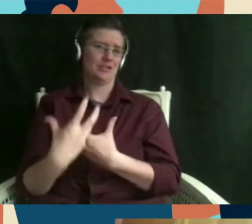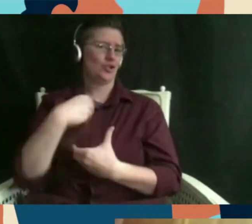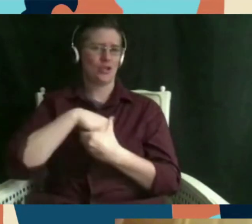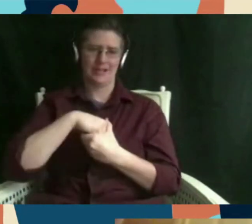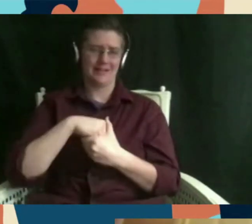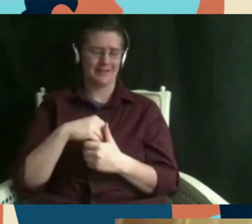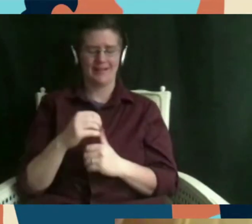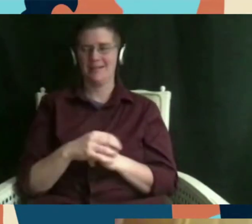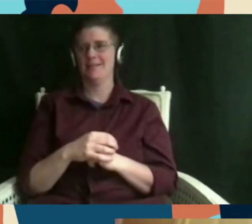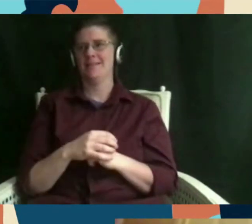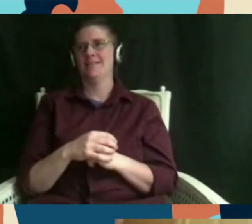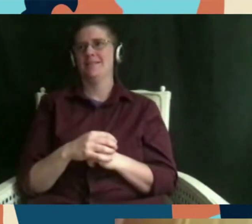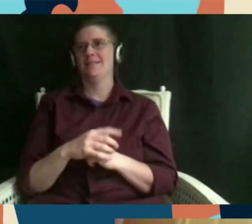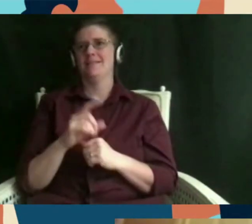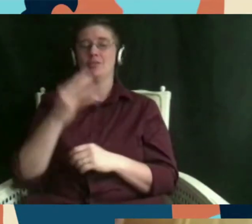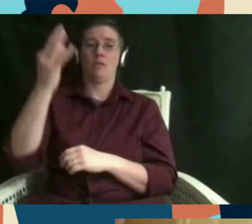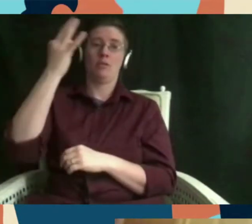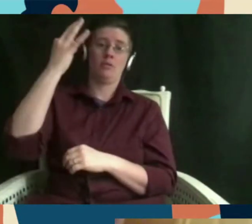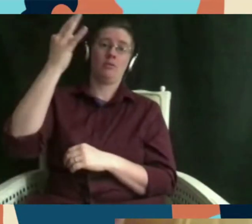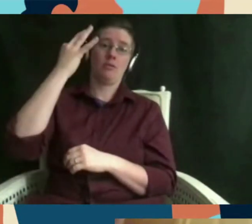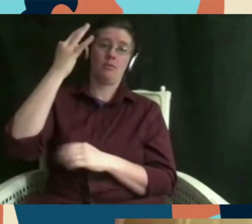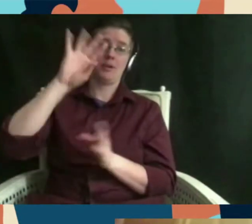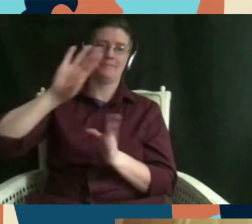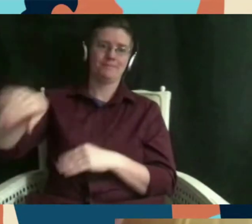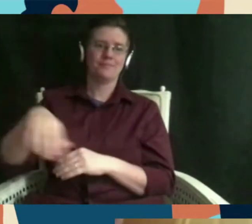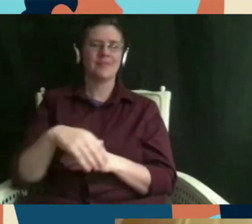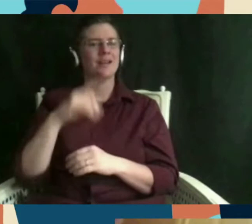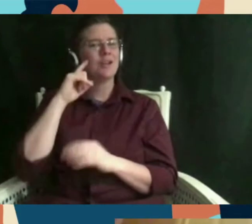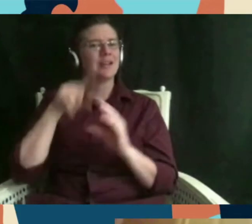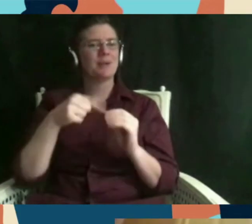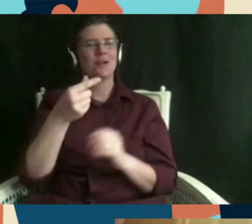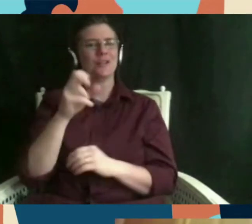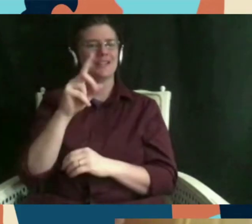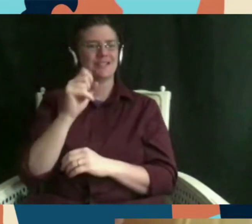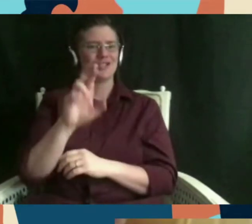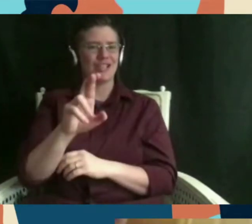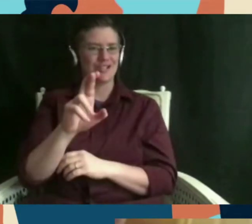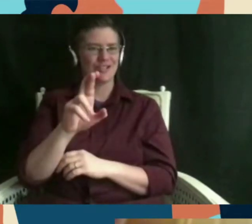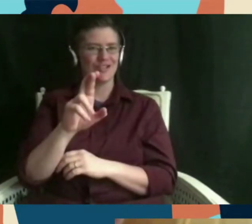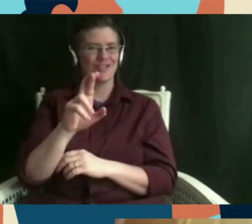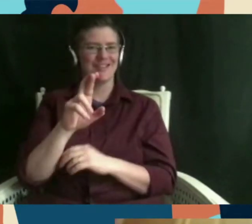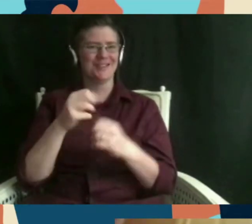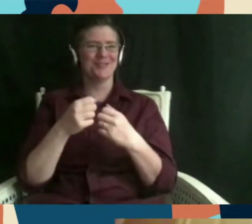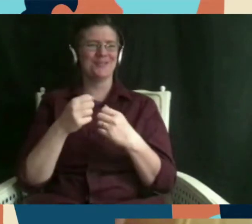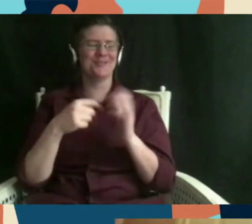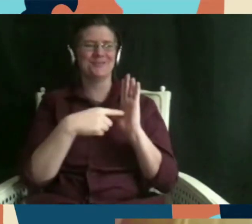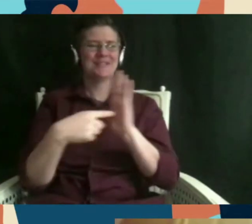know when you think about gender reveal parties that set things on fire like pink is a girl color